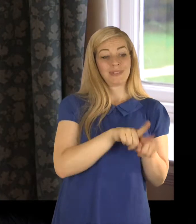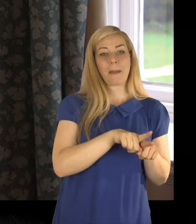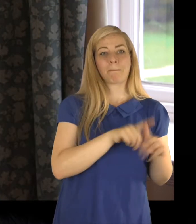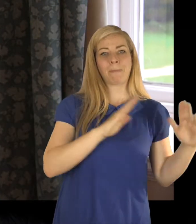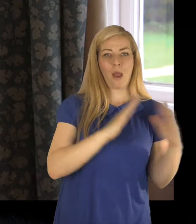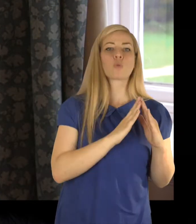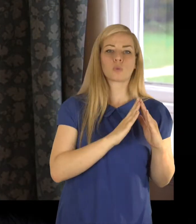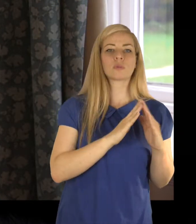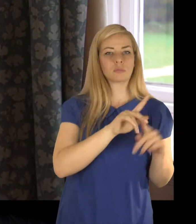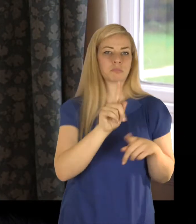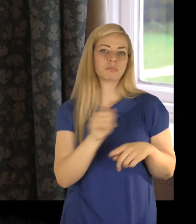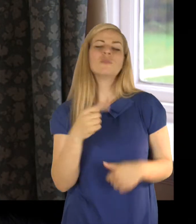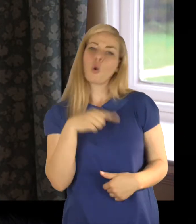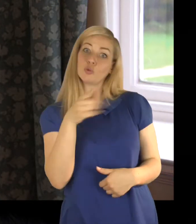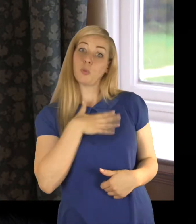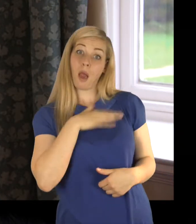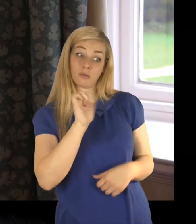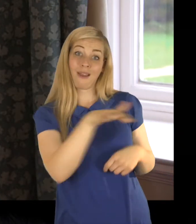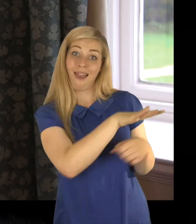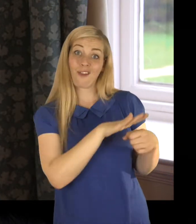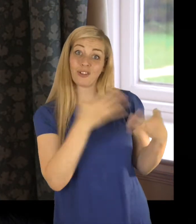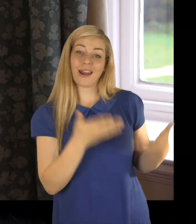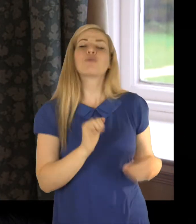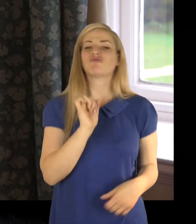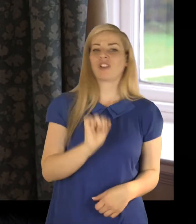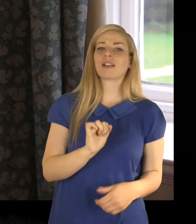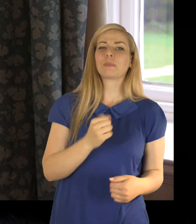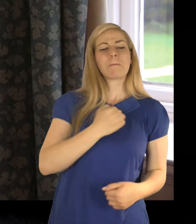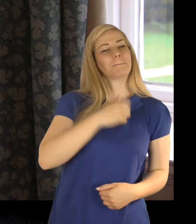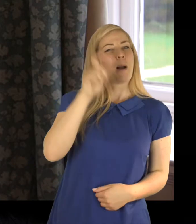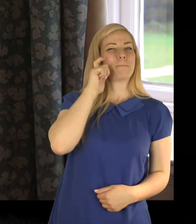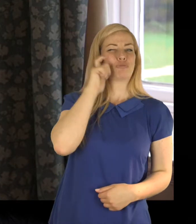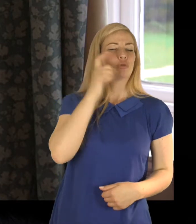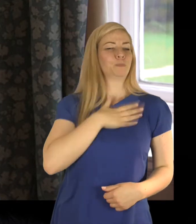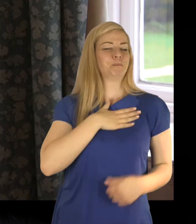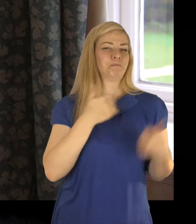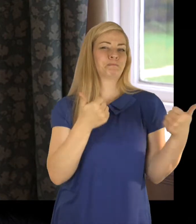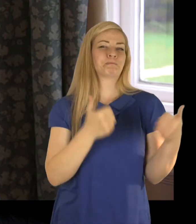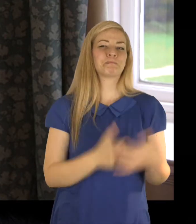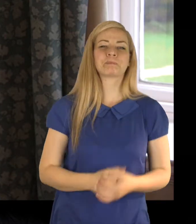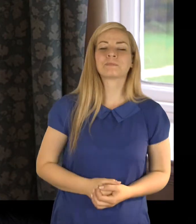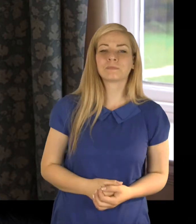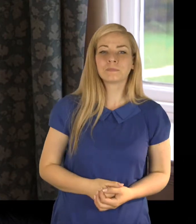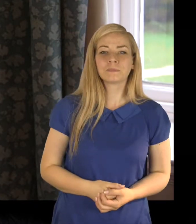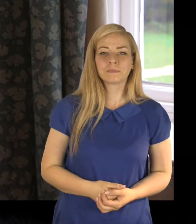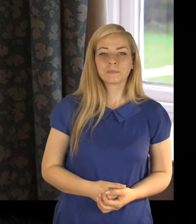Interviewer: You like it where you are? Daniel: Ah ha, I like my bedroom.